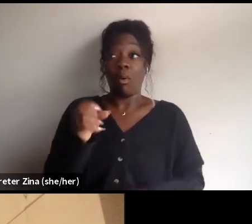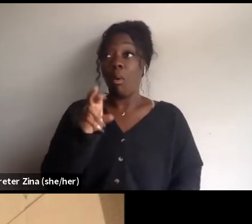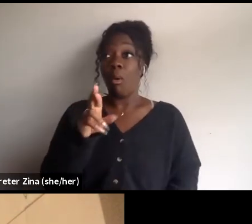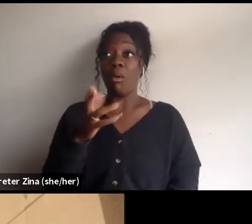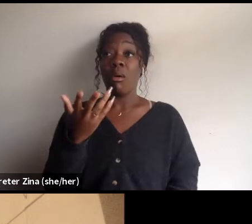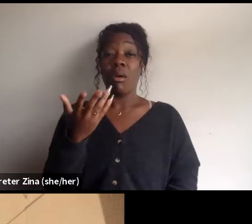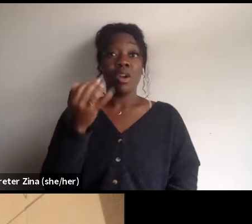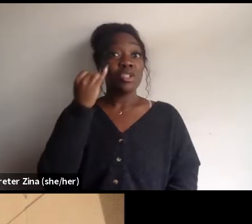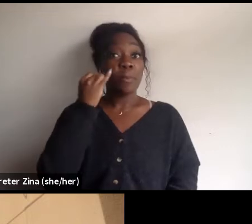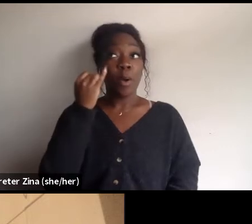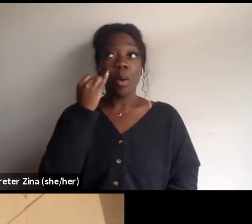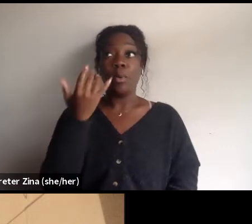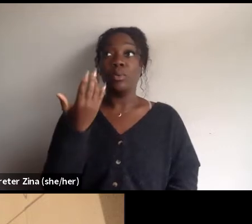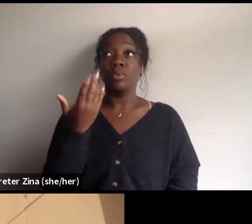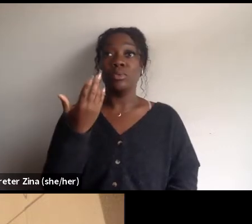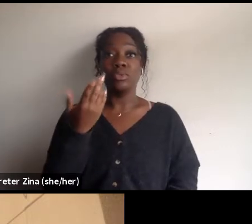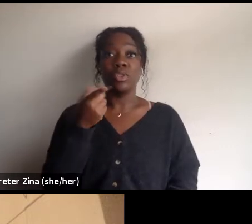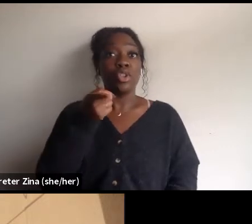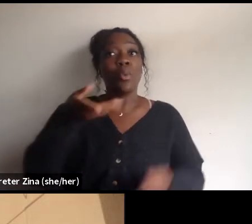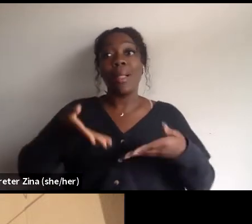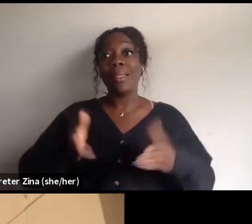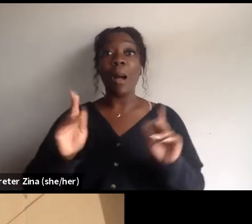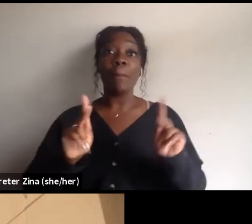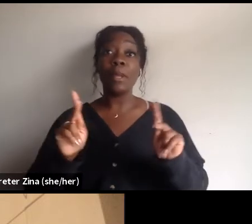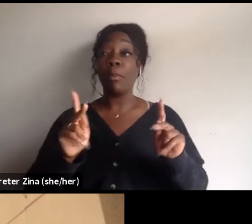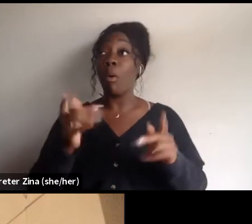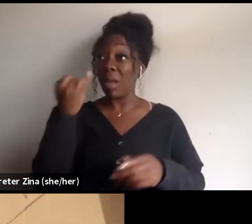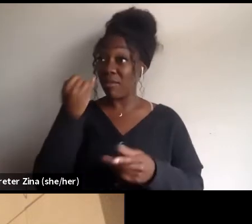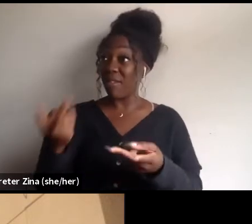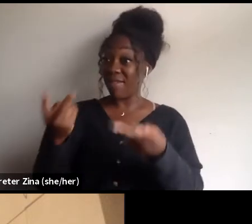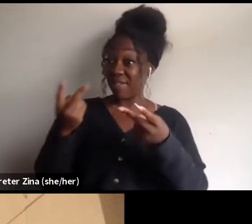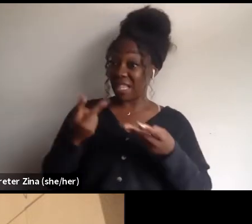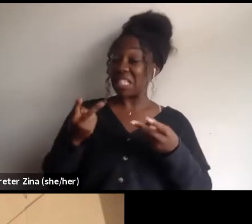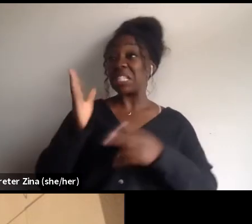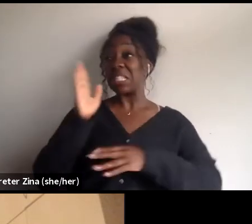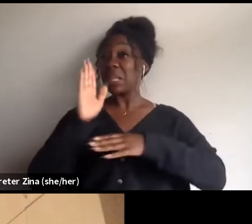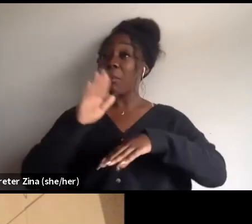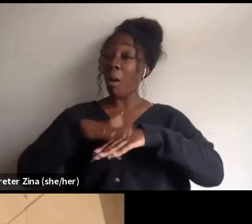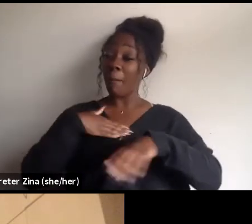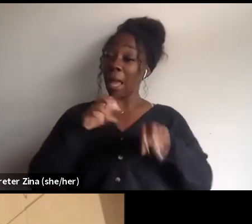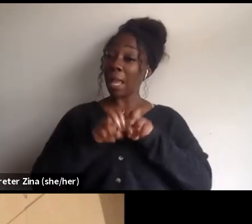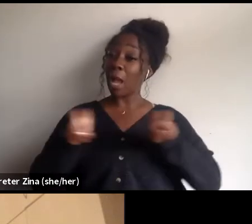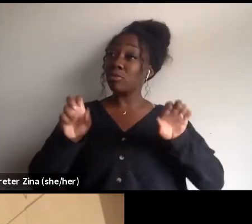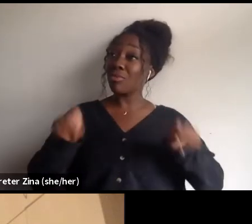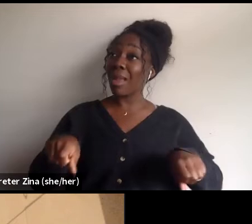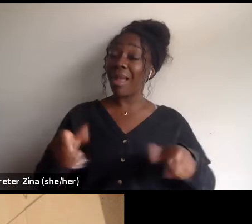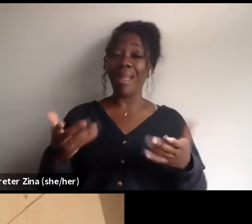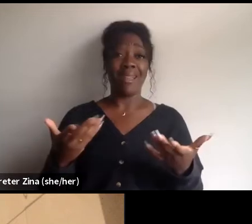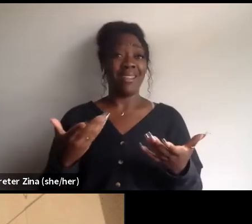But think about ways that you can make the arts space flow a bit better 'cause I think we ask too much.